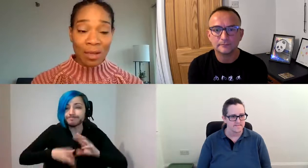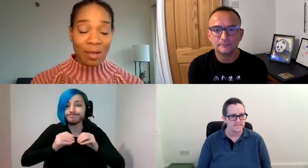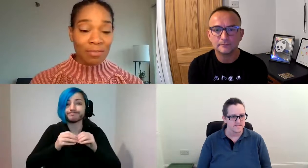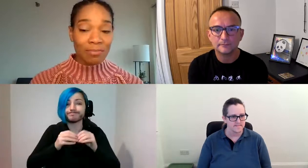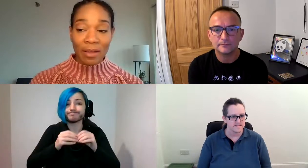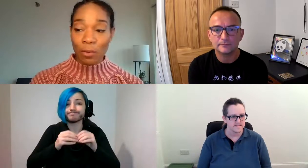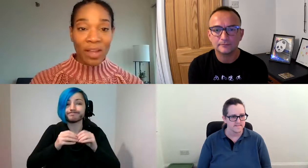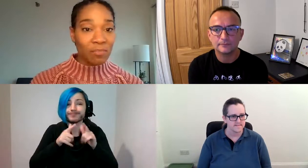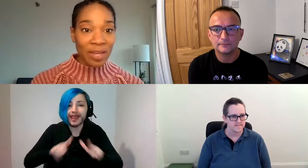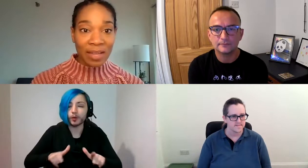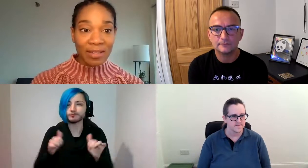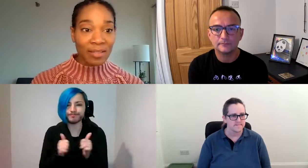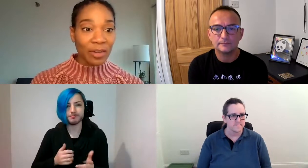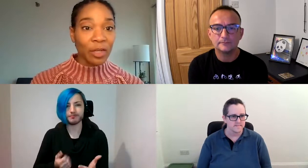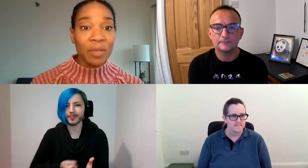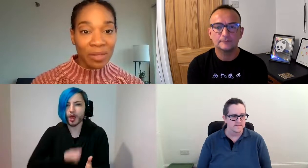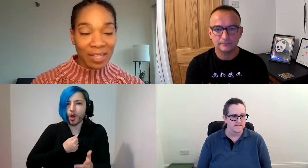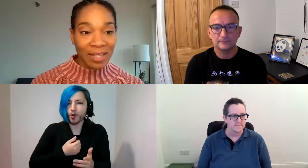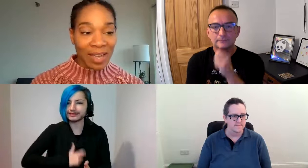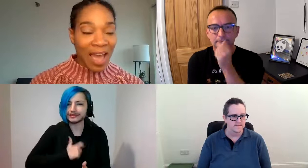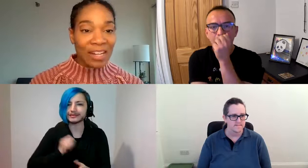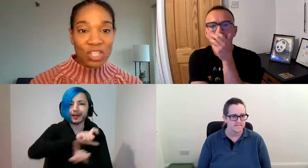lesbian bar before the word lesbian came about,